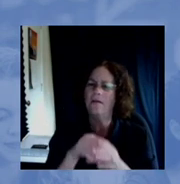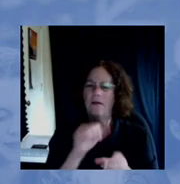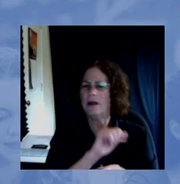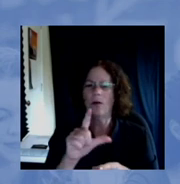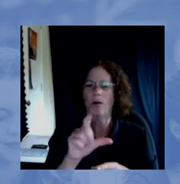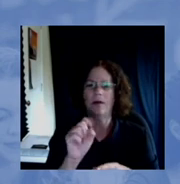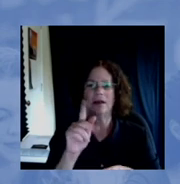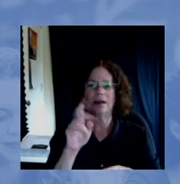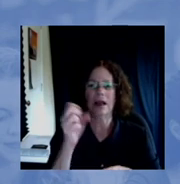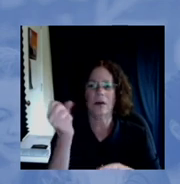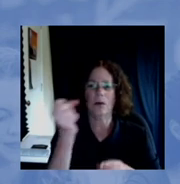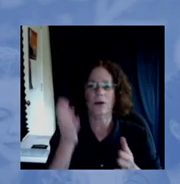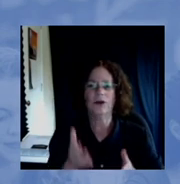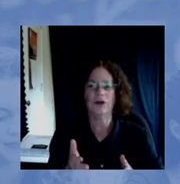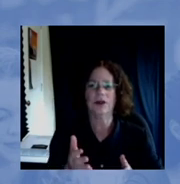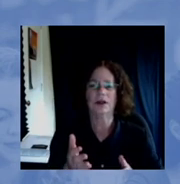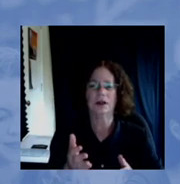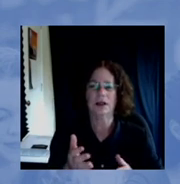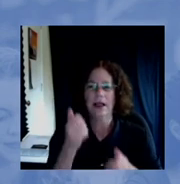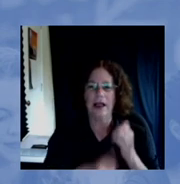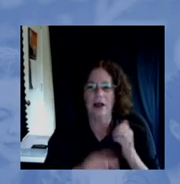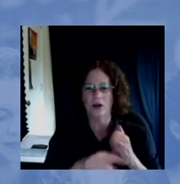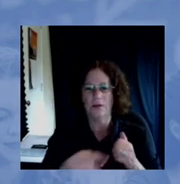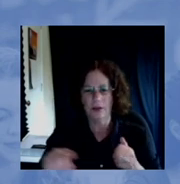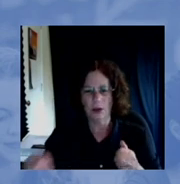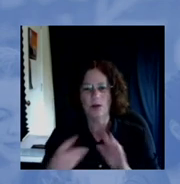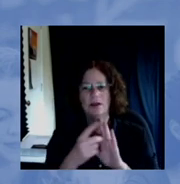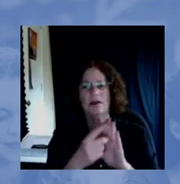BECAUSE I THINK EACH OF YOU IN YOUR OTHER THAN WAY DEMONSTRATED THAT WHEN EVERYONE IS